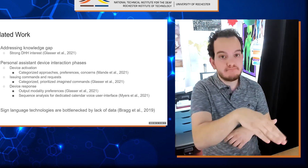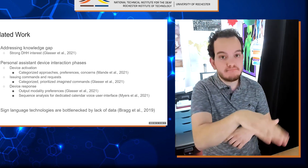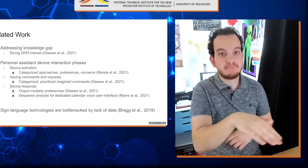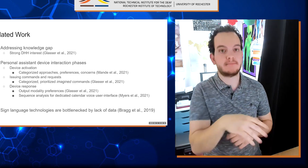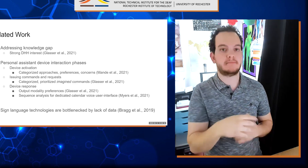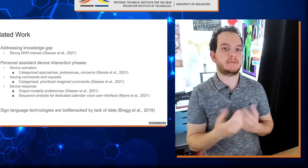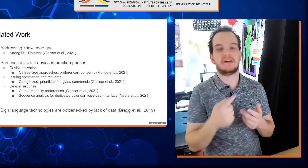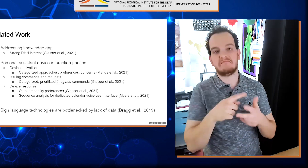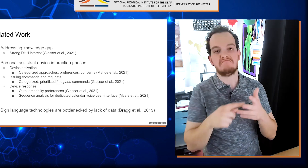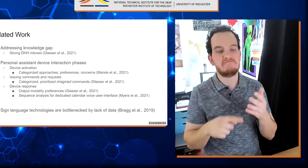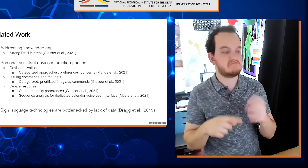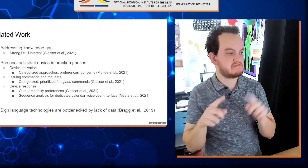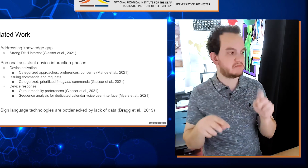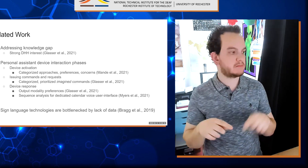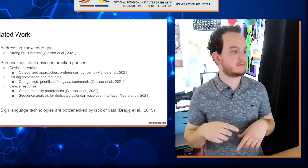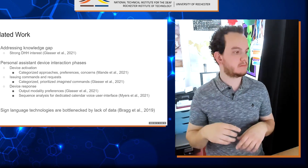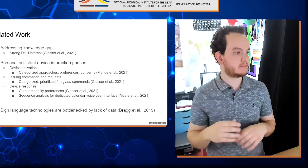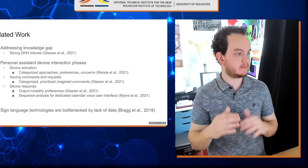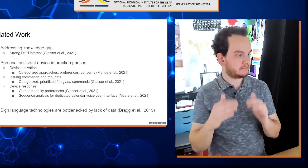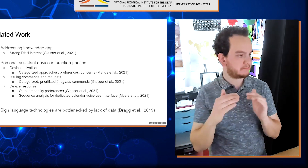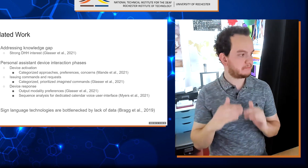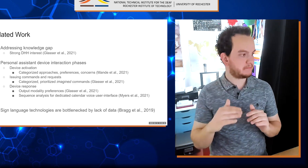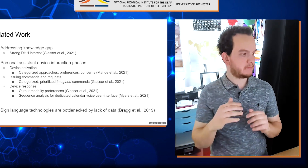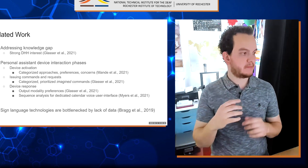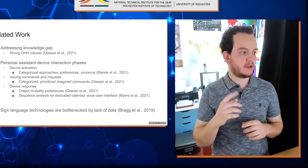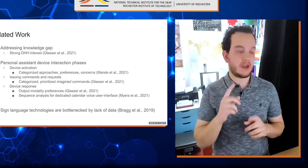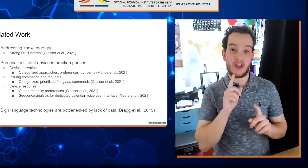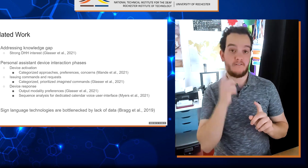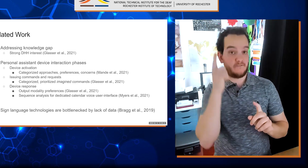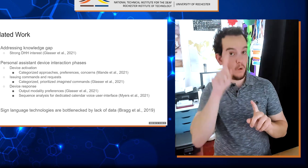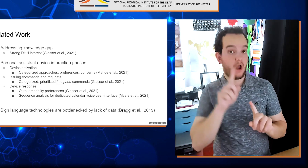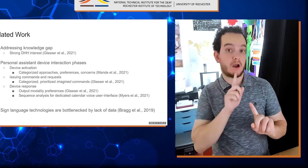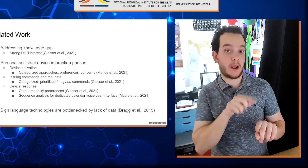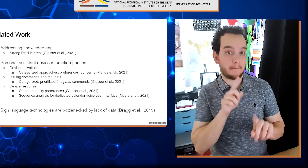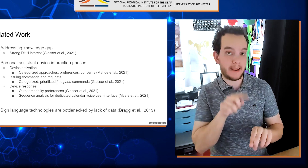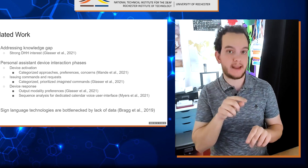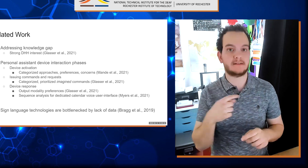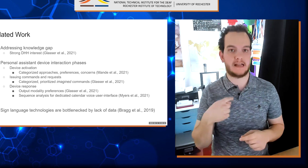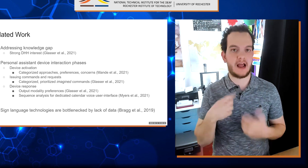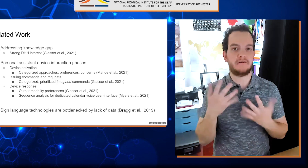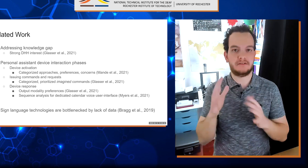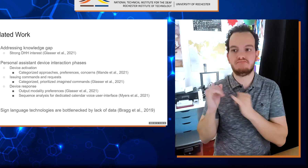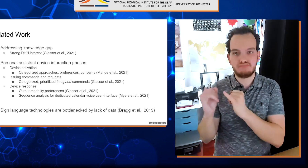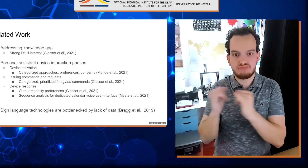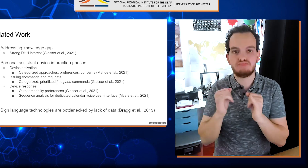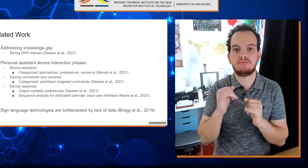to do a gesture or a sign of some sort, or push a button somehow.